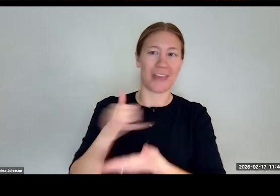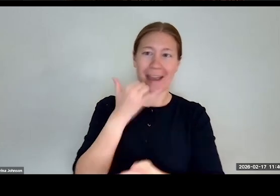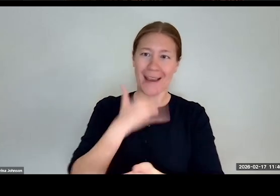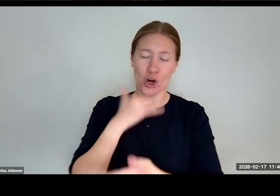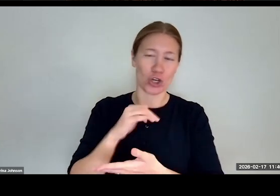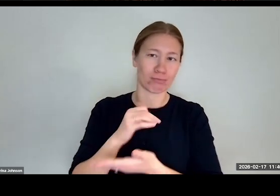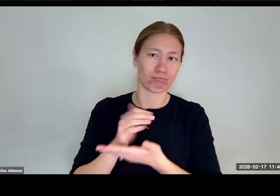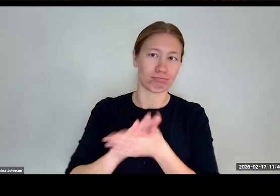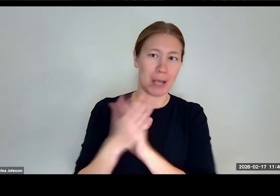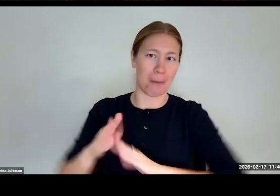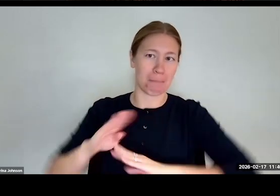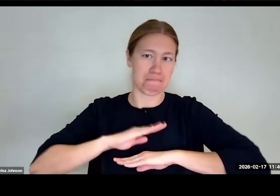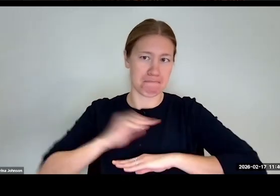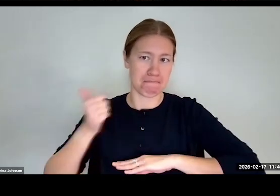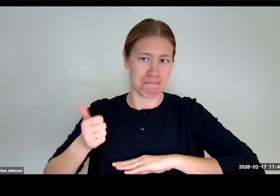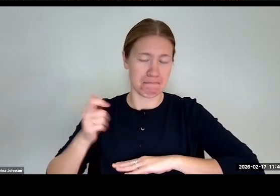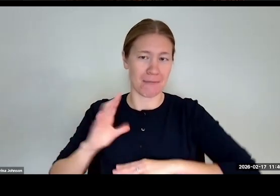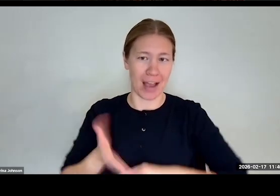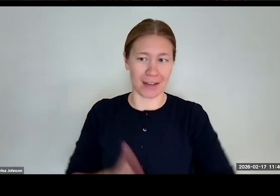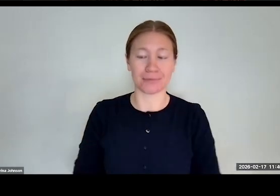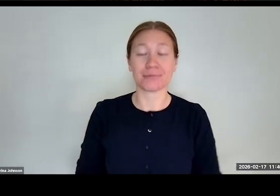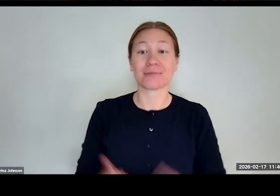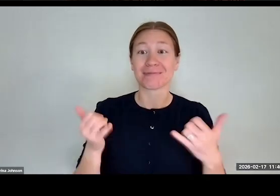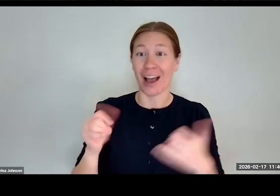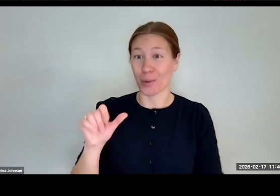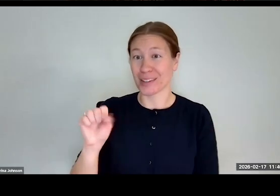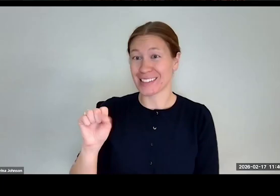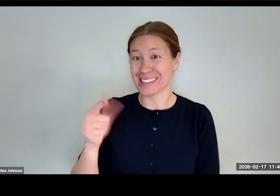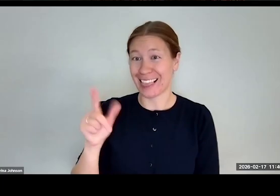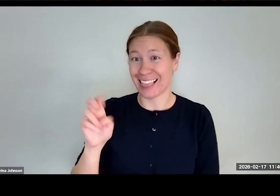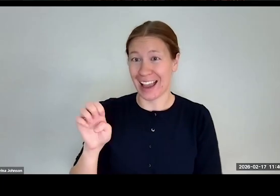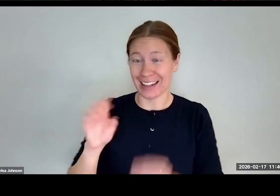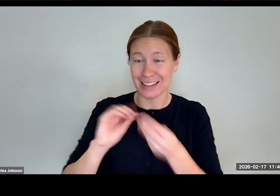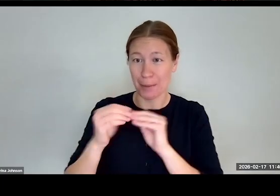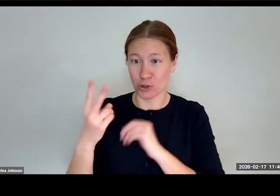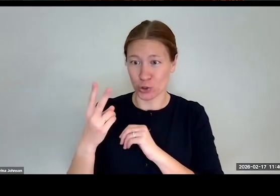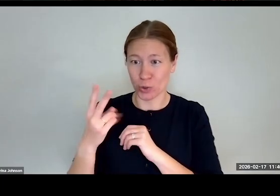It's now taking me to slide two where I'm also missing a title and it's asking if I want the page number to be the slide title.